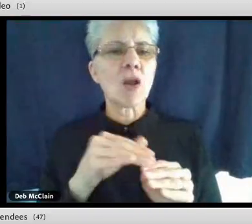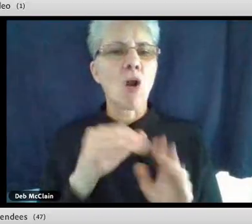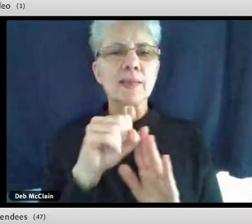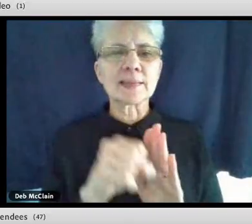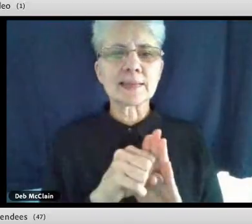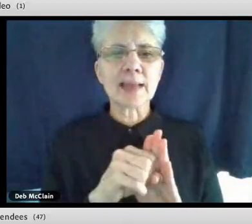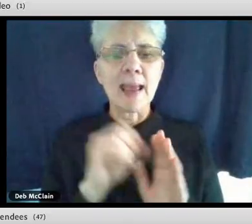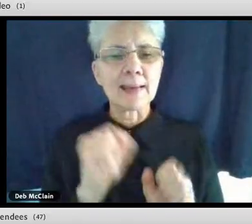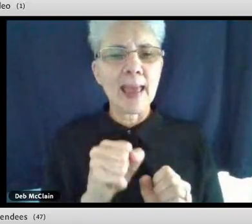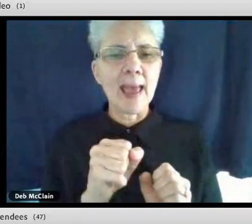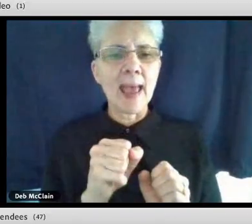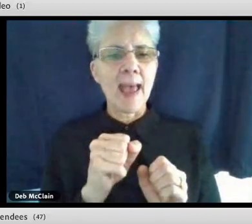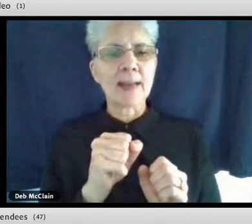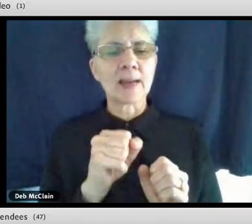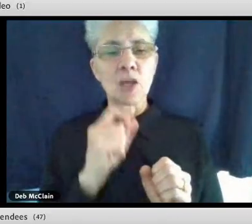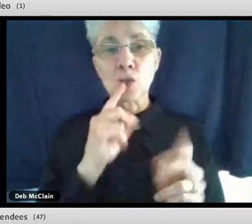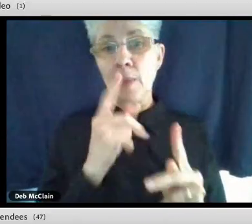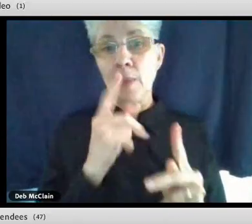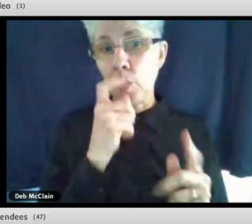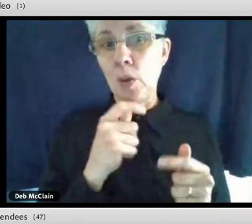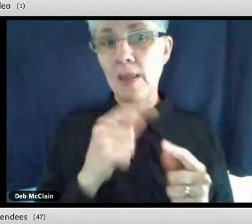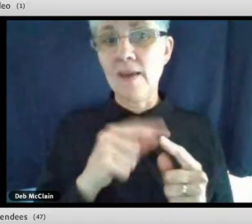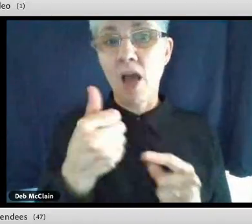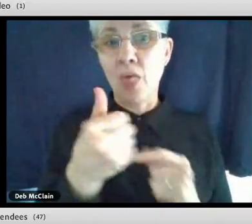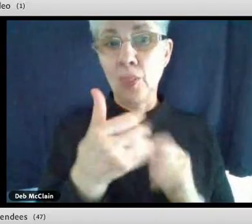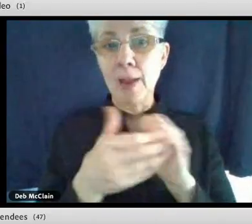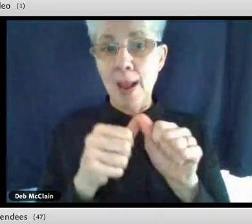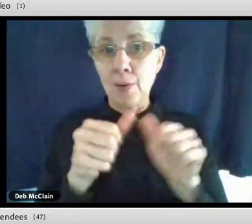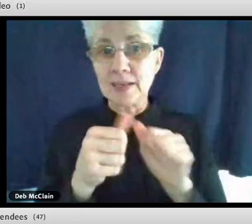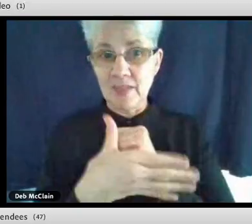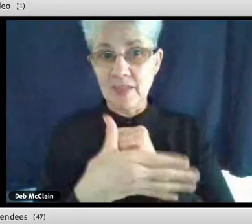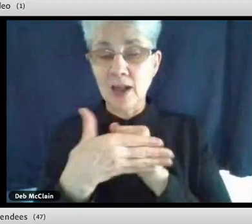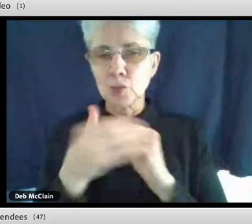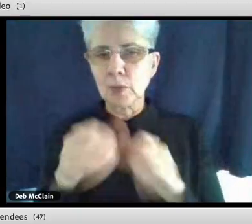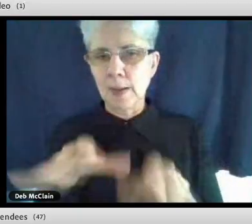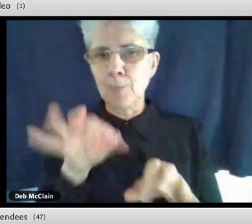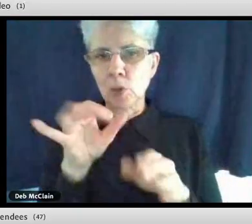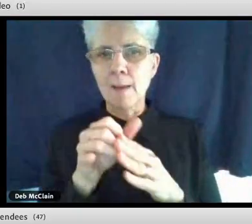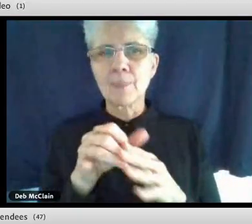You can click on the states. It's interactive. So if you have people that live across the country from you,